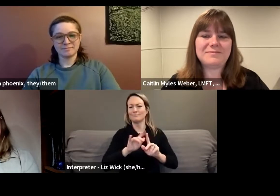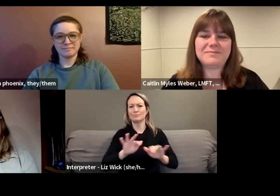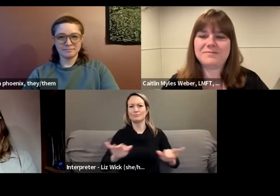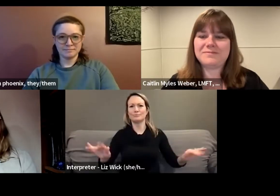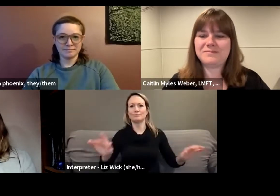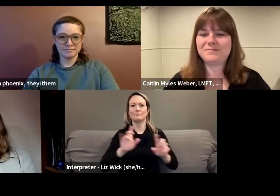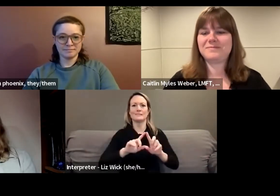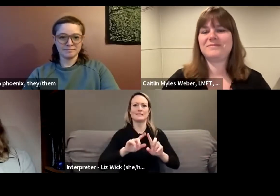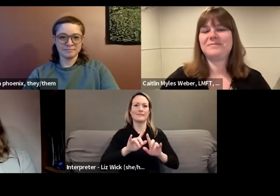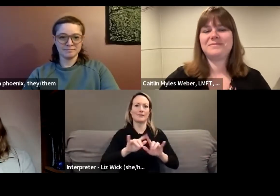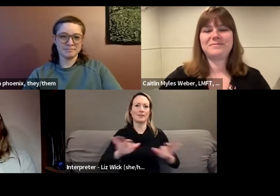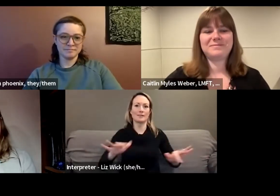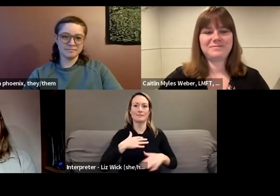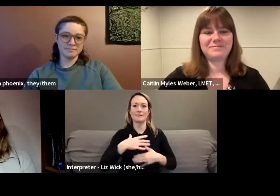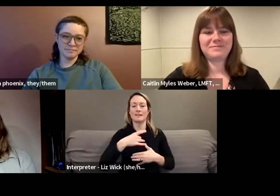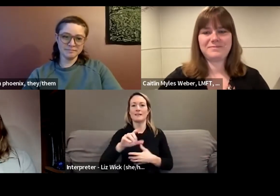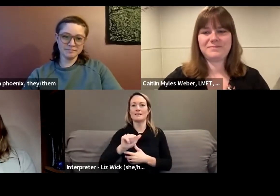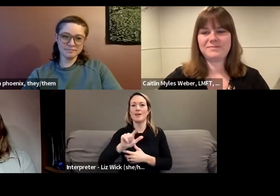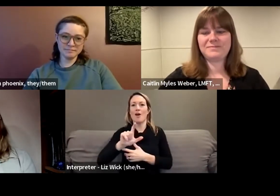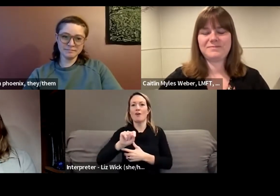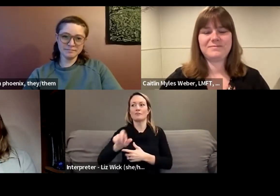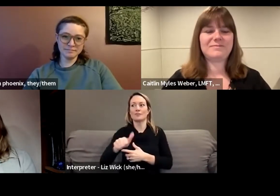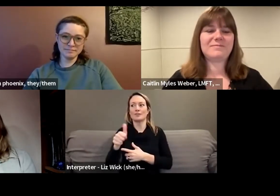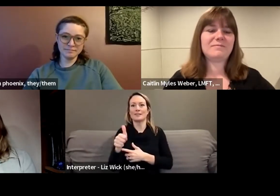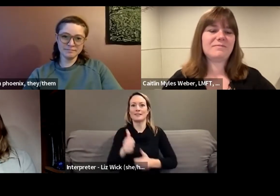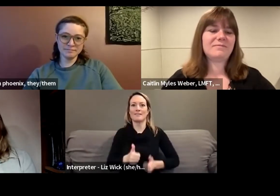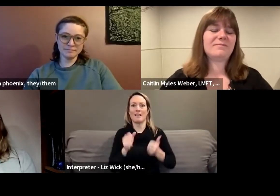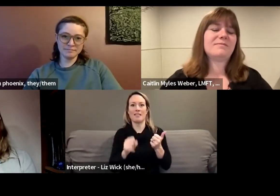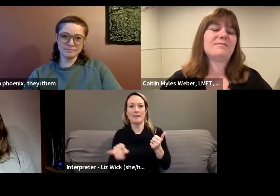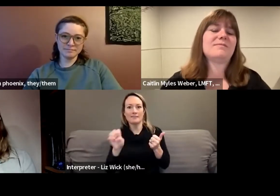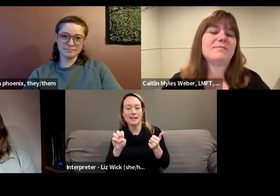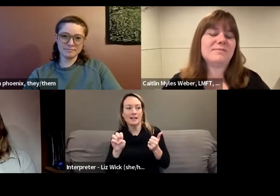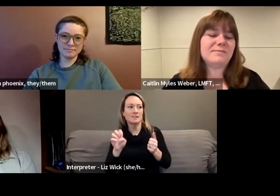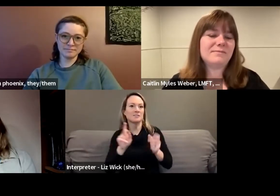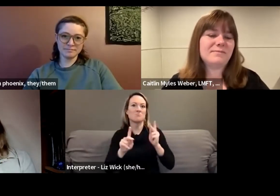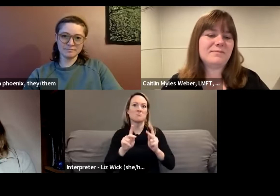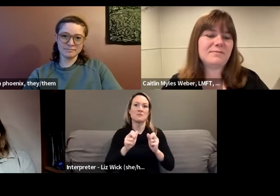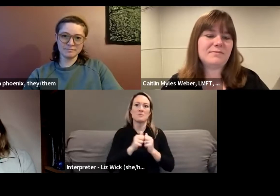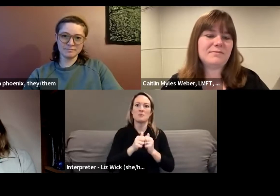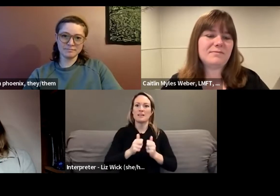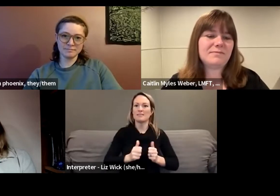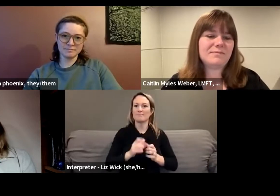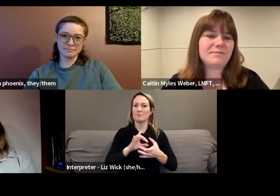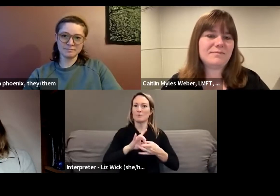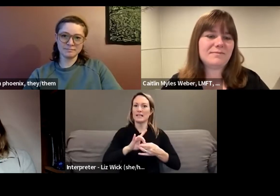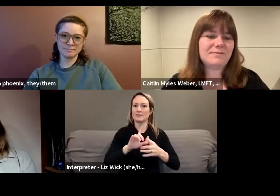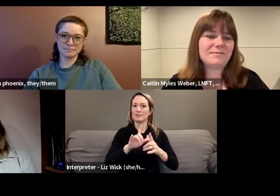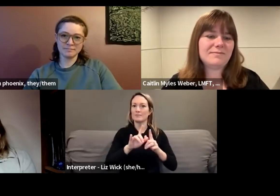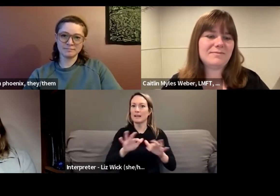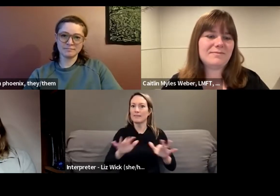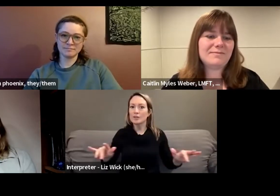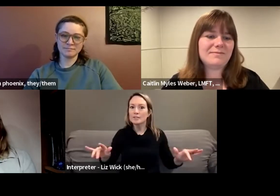I love alternative lifestyles. I love people with relationship diversity, sexual diversity,